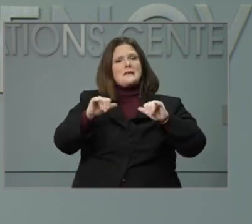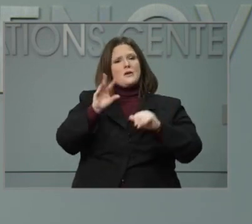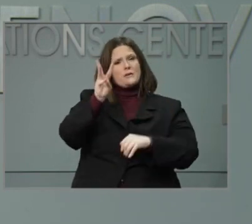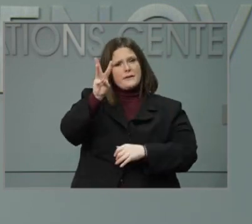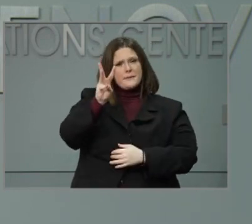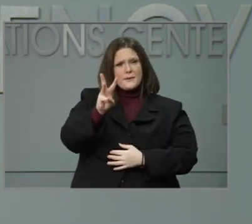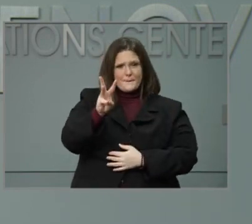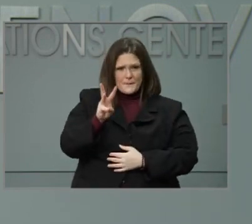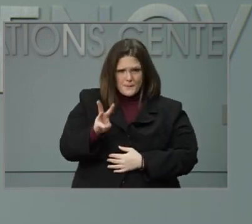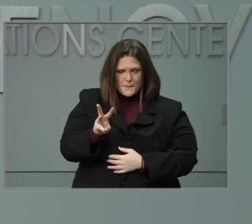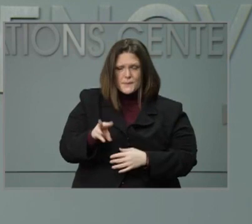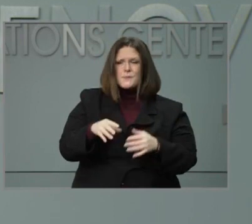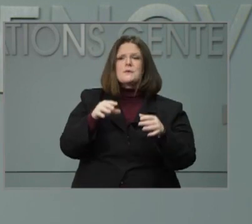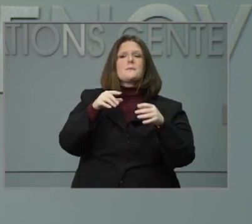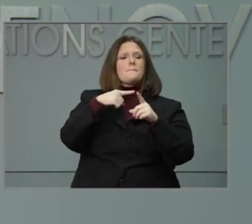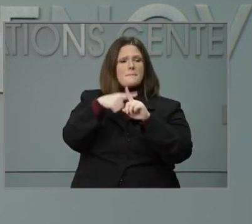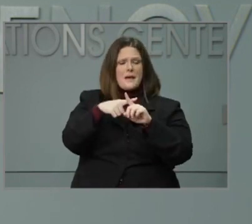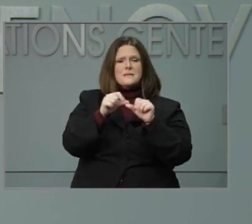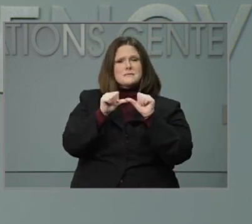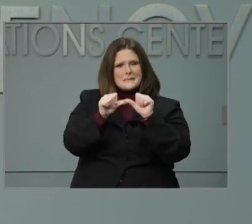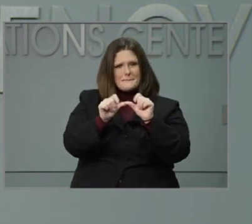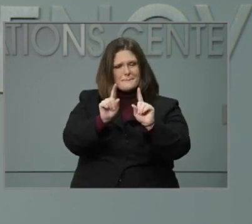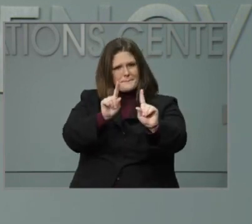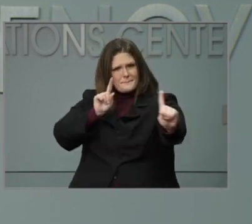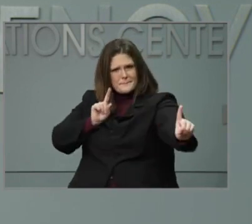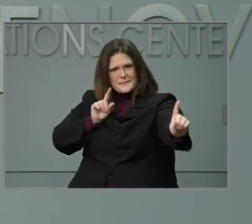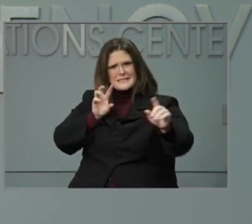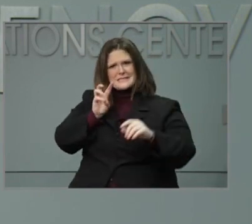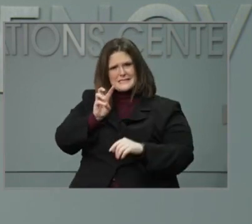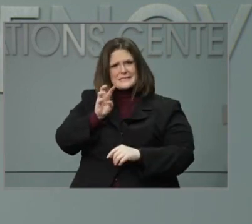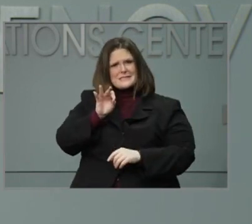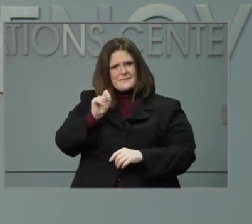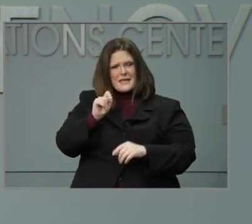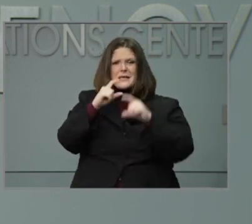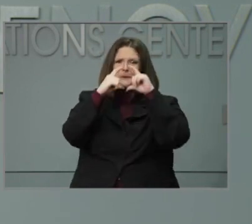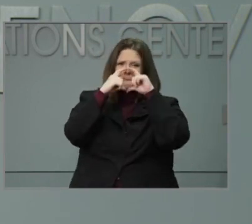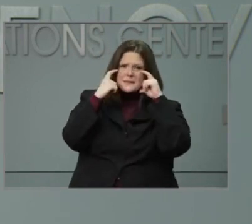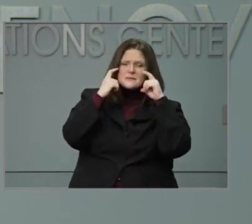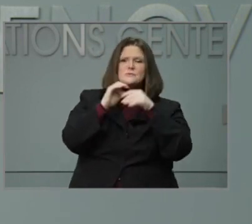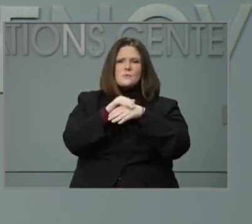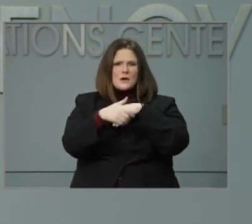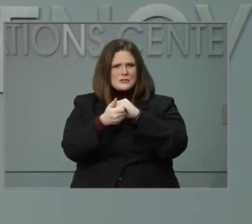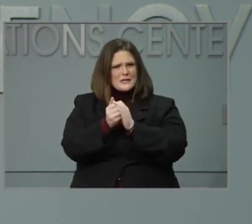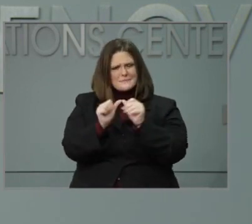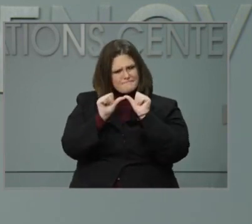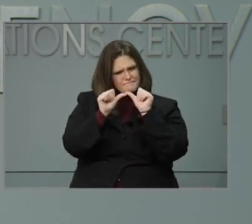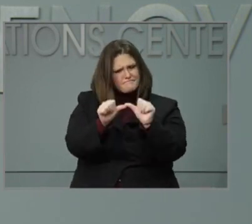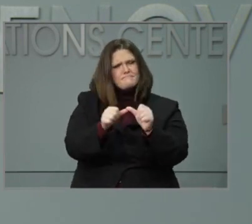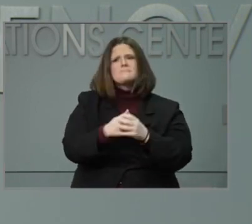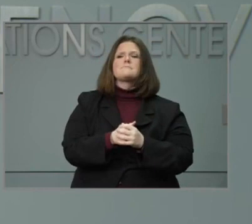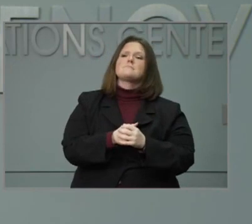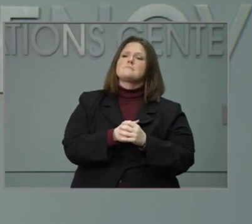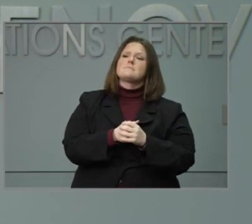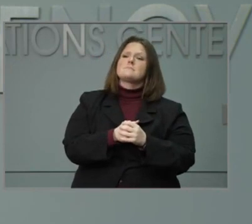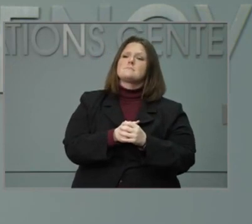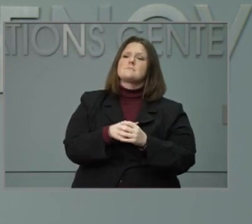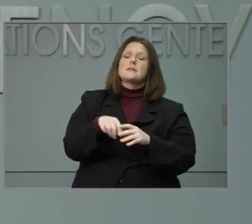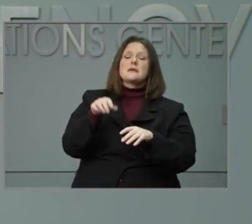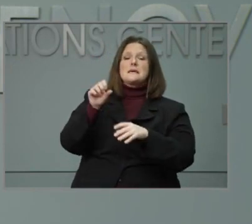THAT MOMENT IN TIME, IT IS NOT A FREE PASS. SO YOU STILL NEED TO WEAR YOUR MASK AND PRACTICE ALL OF THE THREE DOUBLE USE INCLUDING KEEPING SIX FEET APART FROM EACH